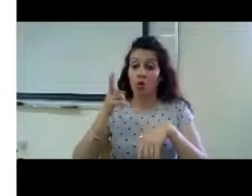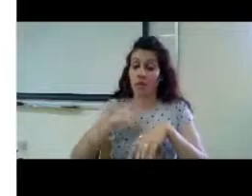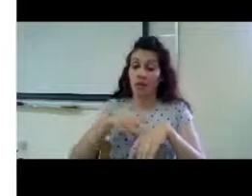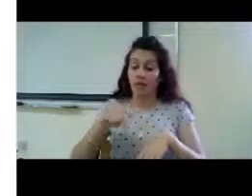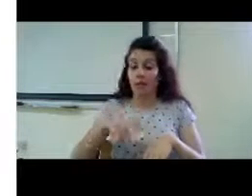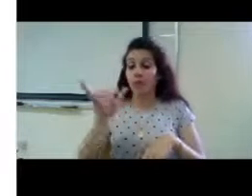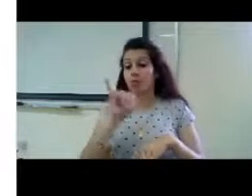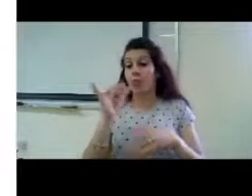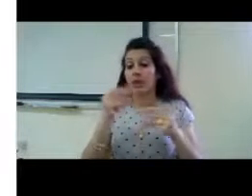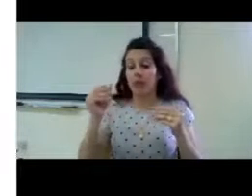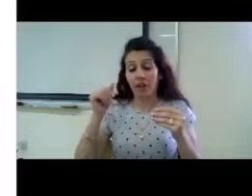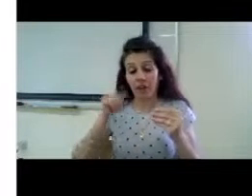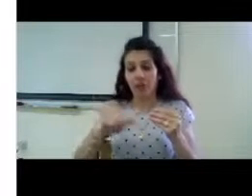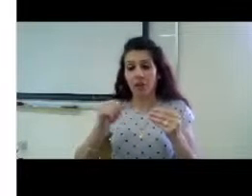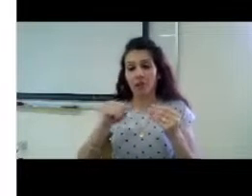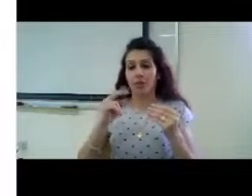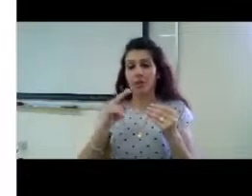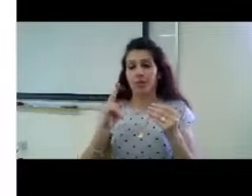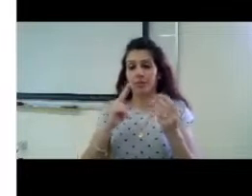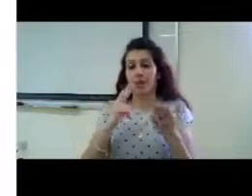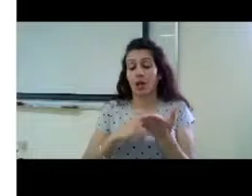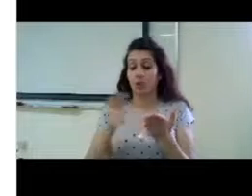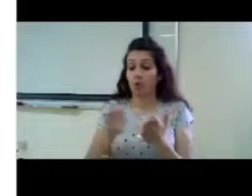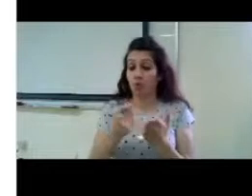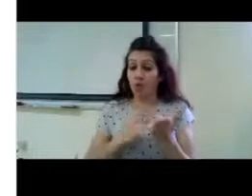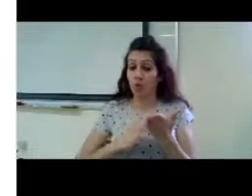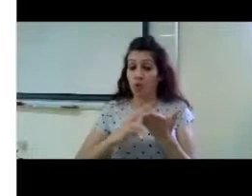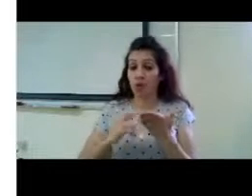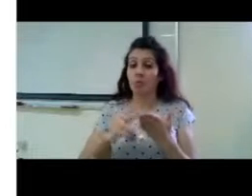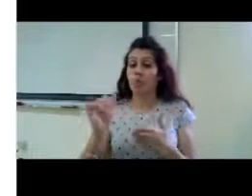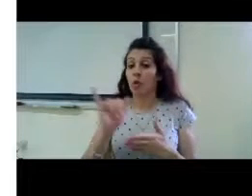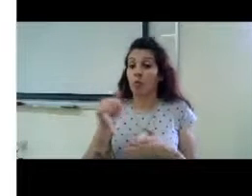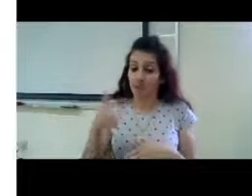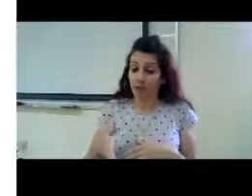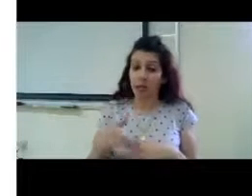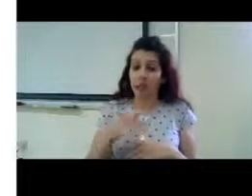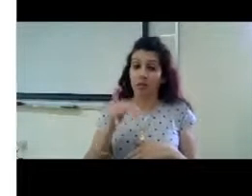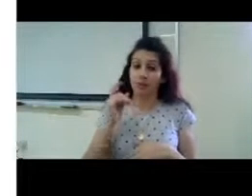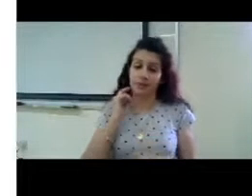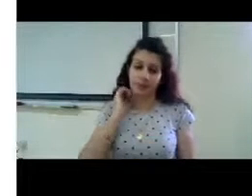children at the moment how is that being prepared for inclusion of all learners